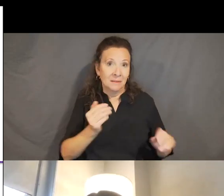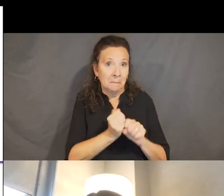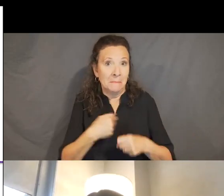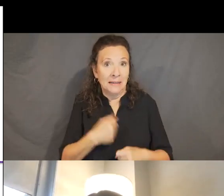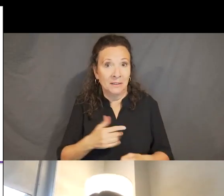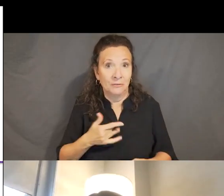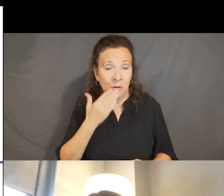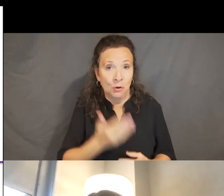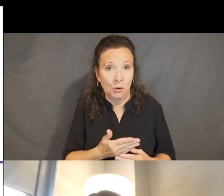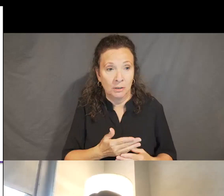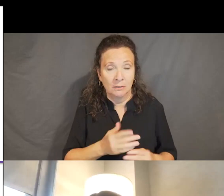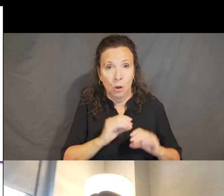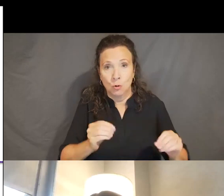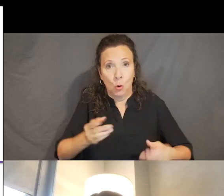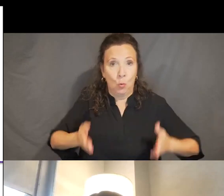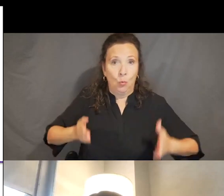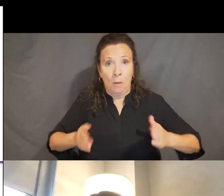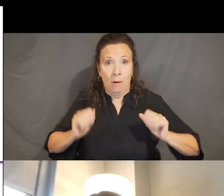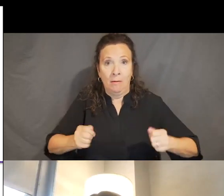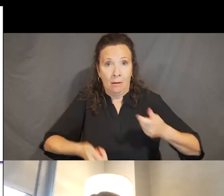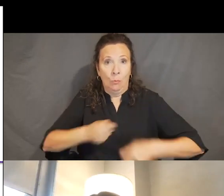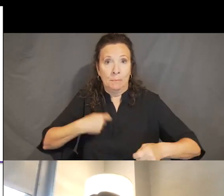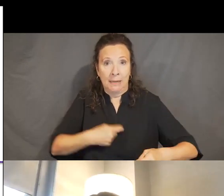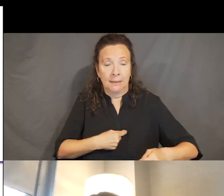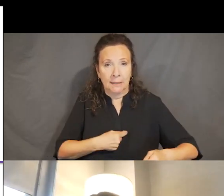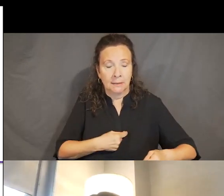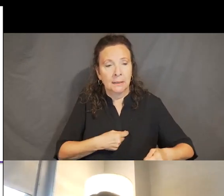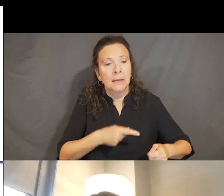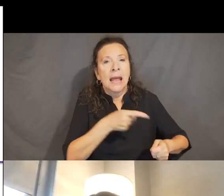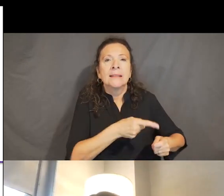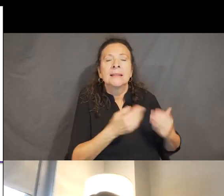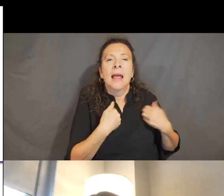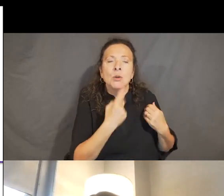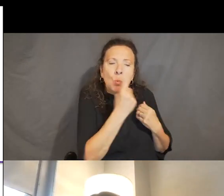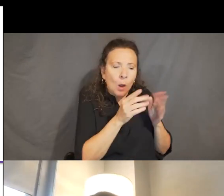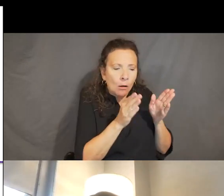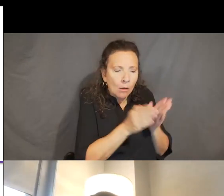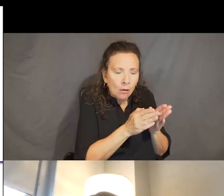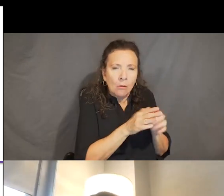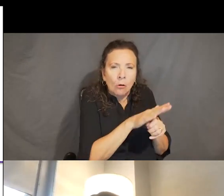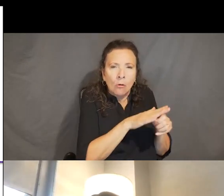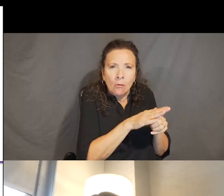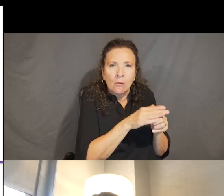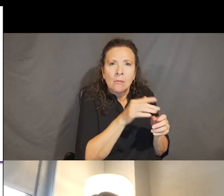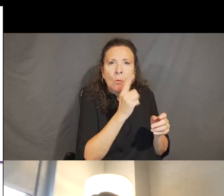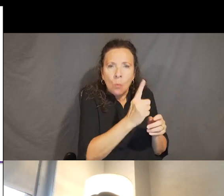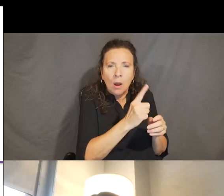solve one narrow problem, very specific problem, and there are really a ton of real-world examples